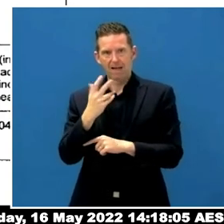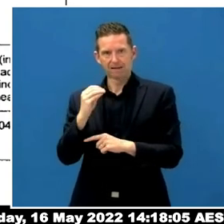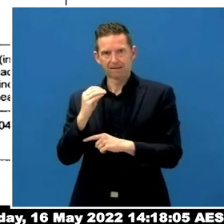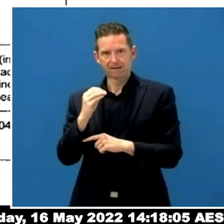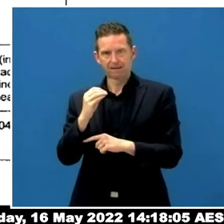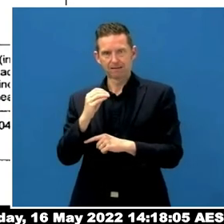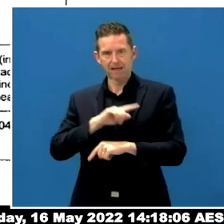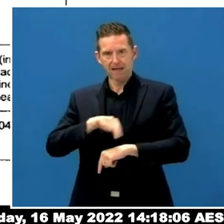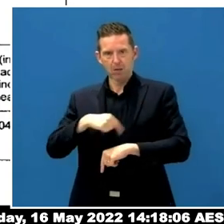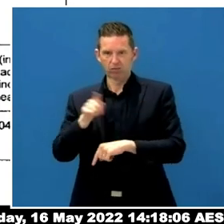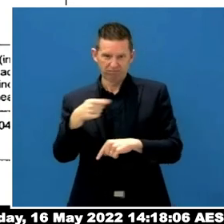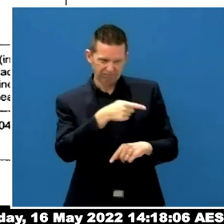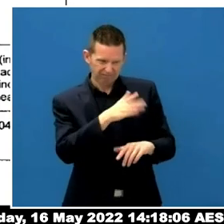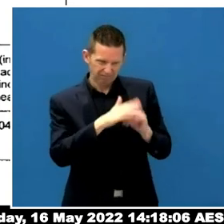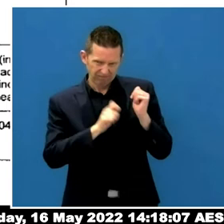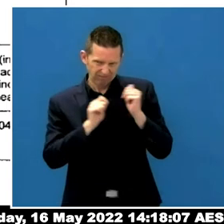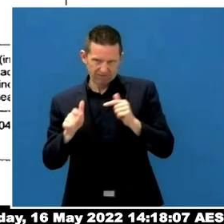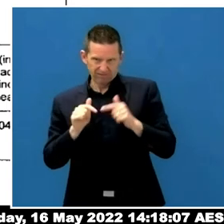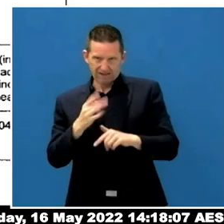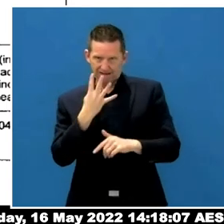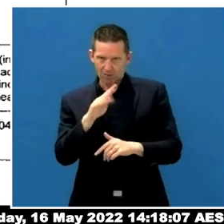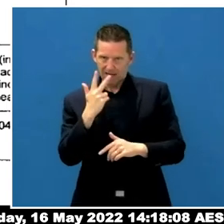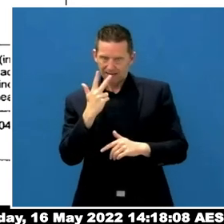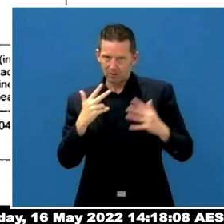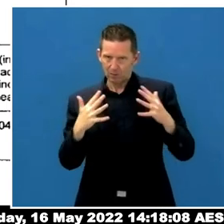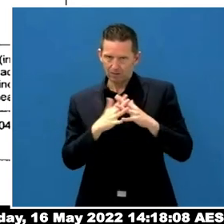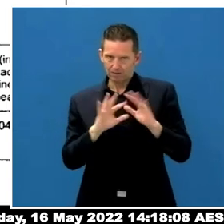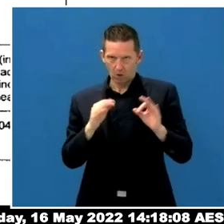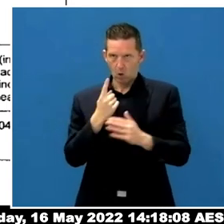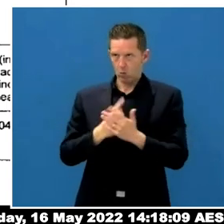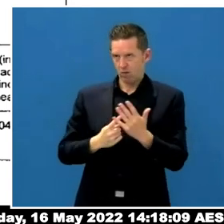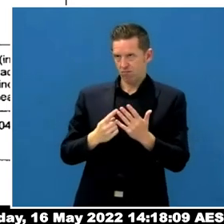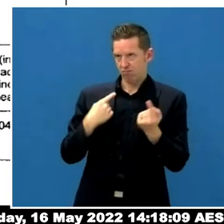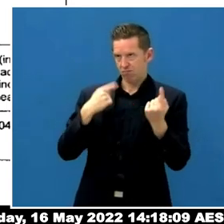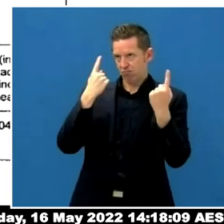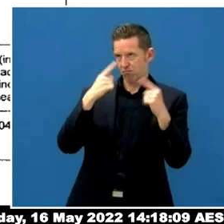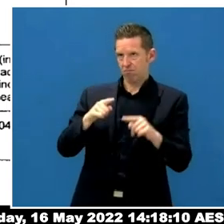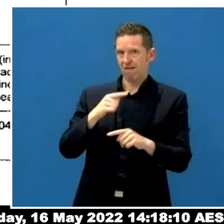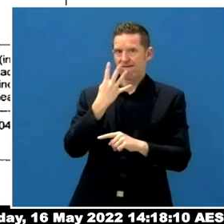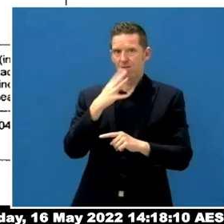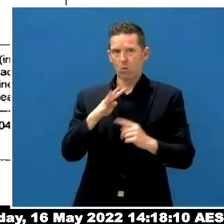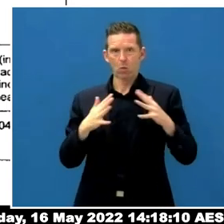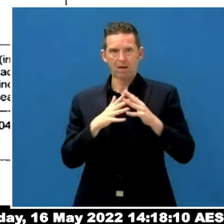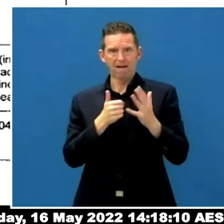He only attended 40 weeks per year as I kept him home on every single school holiday to